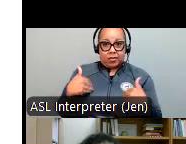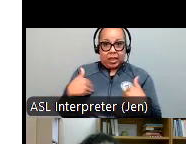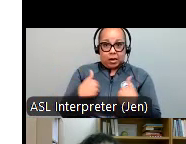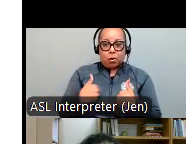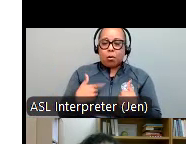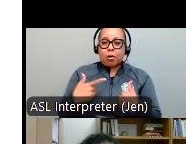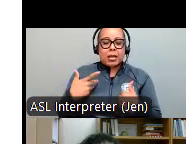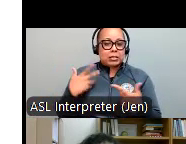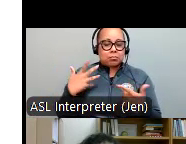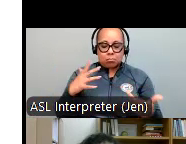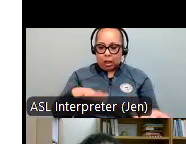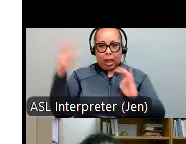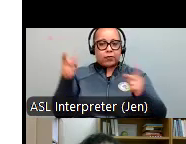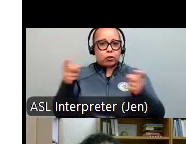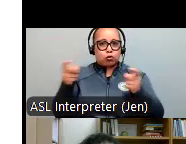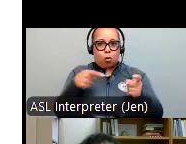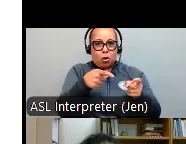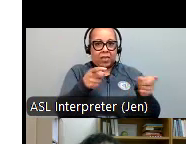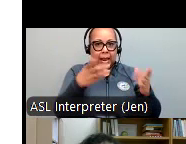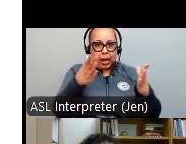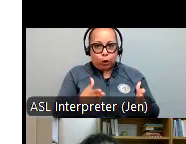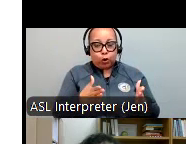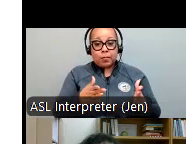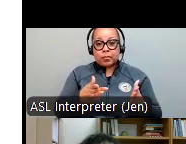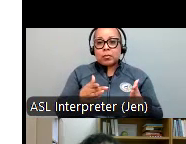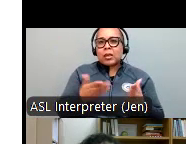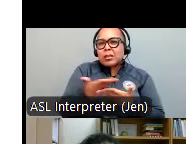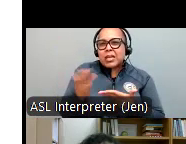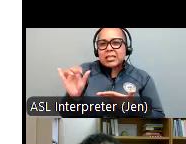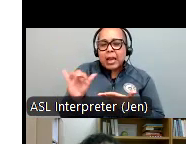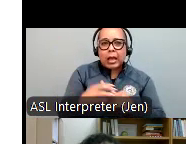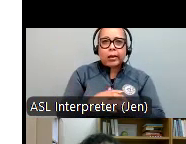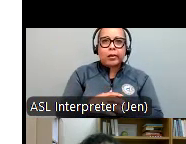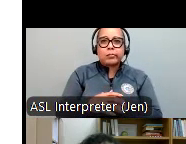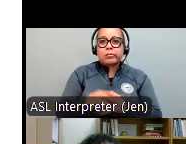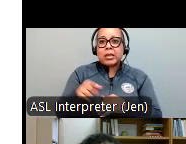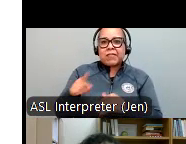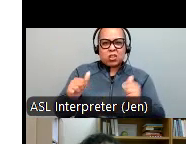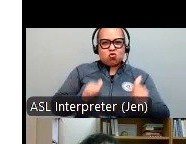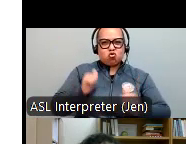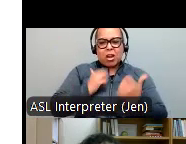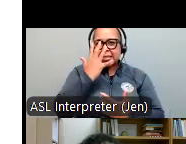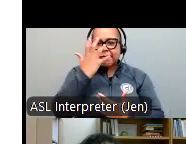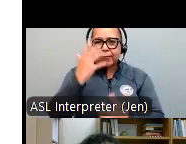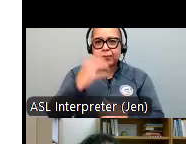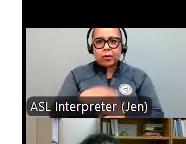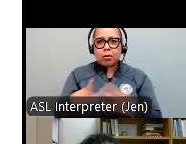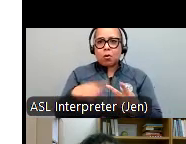control of the handler. And that could be things like if it's aggressive, or if it's barking more